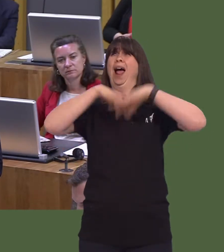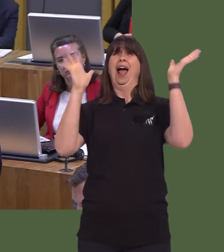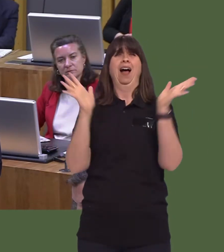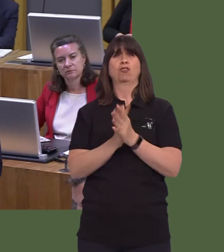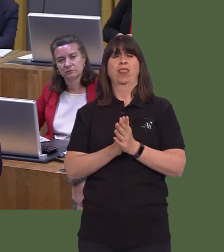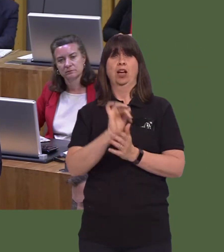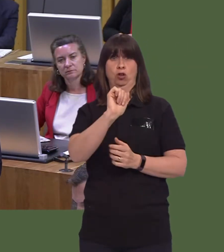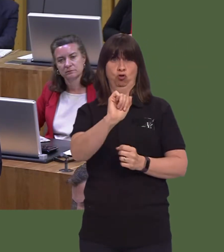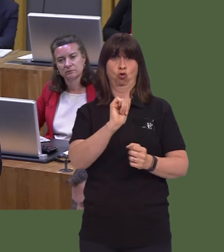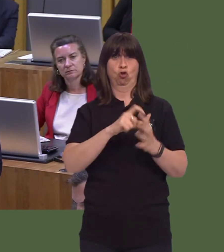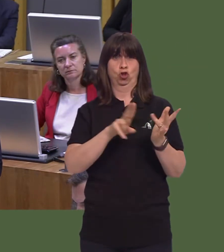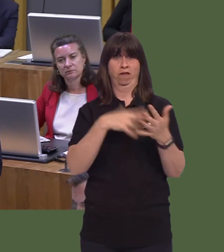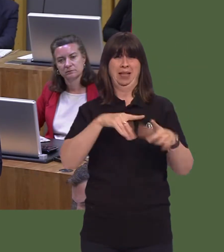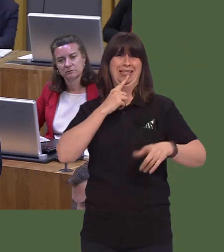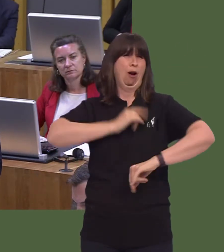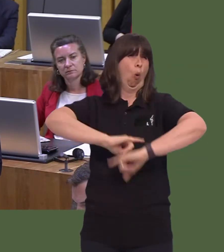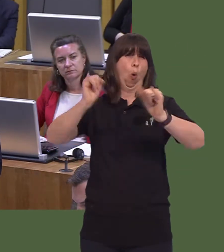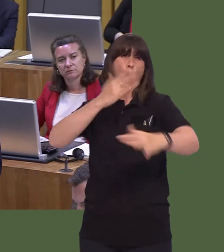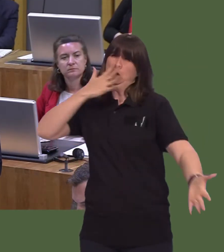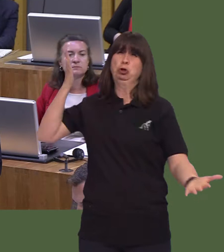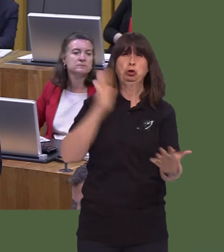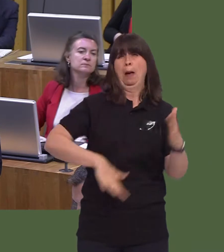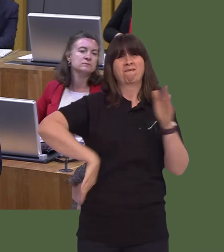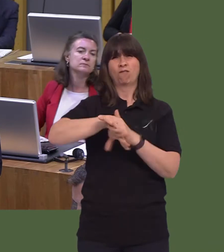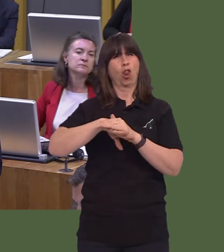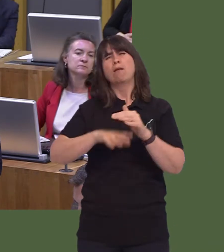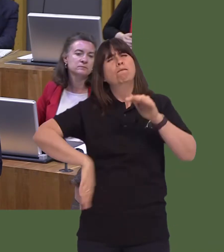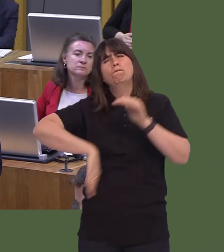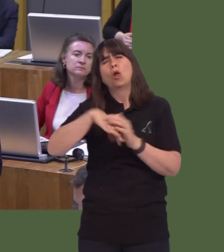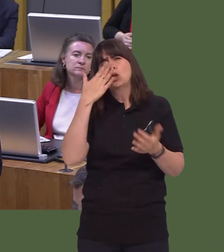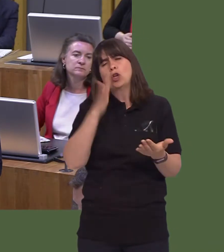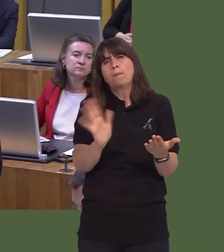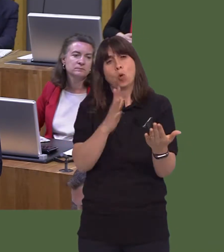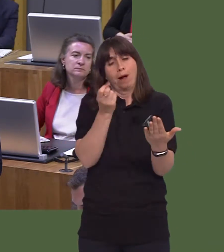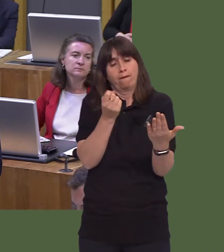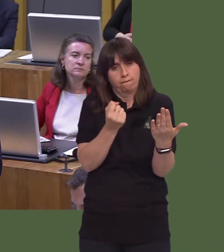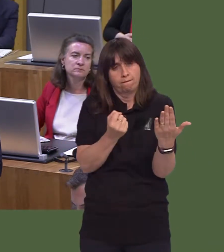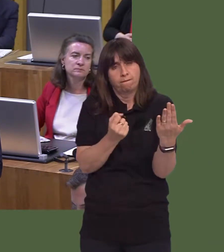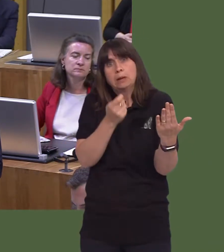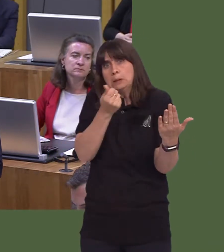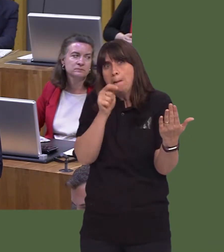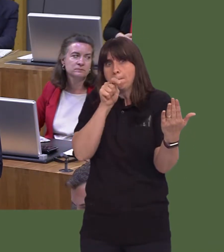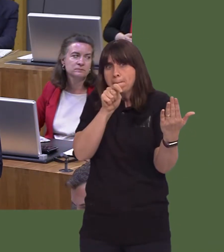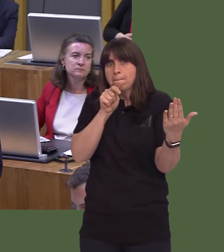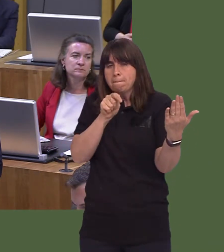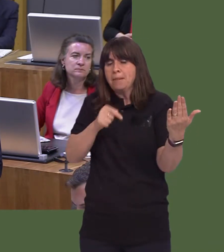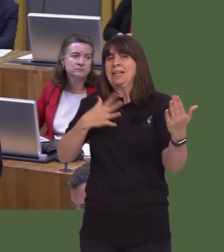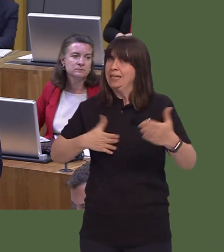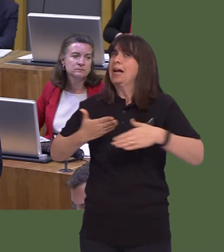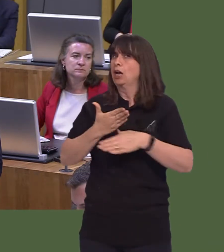It's a report that does identify many of the difficulties that are rightly there for all to see and will need to be acted upon.